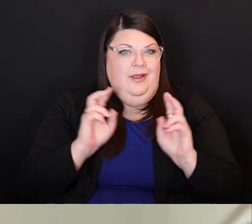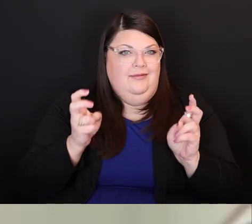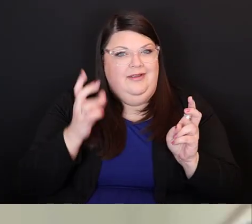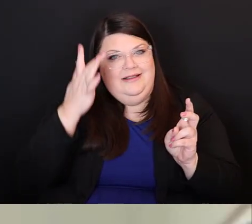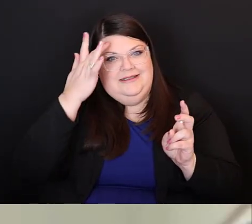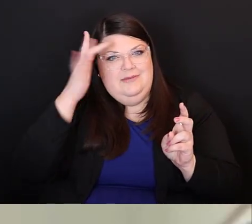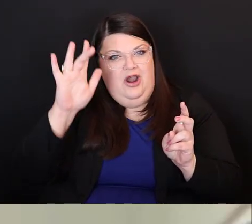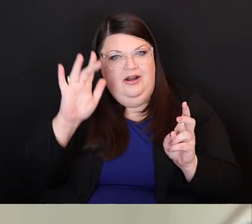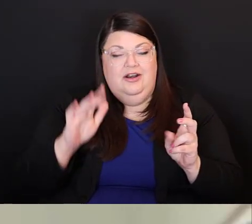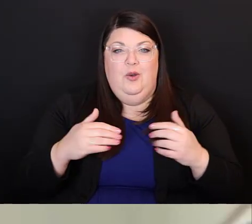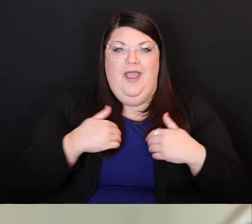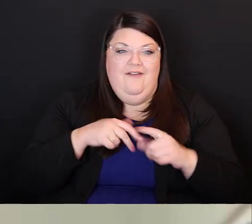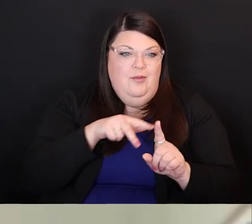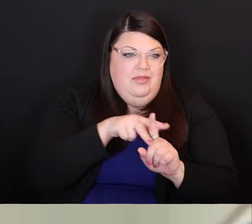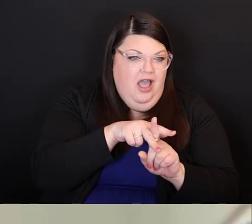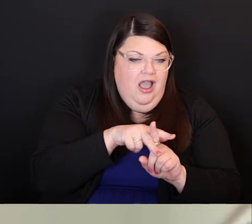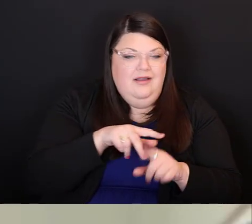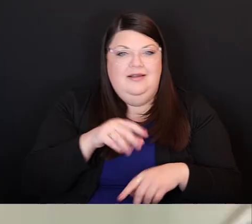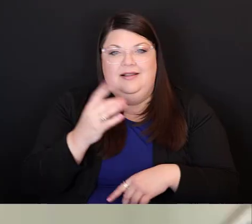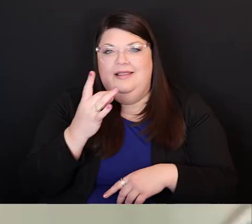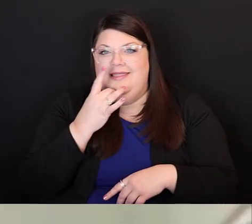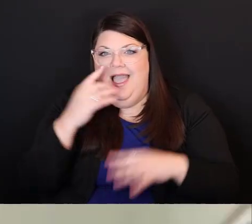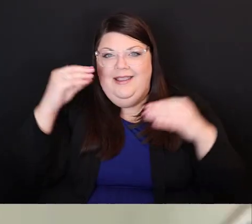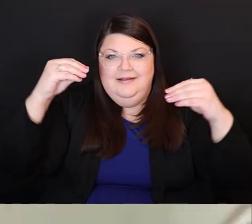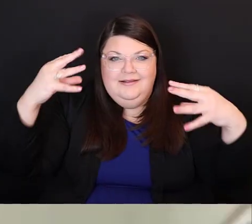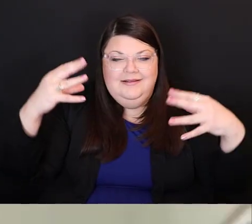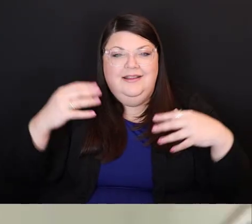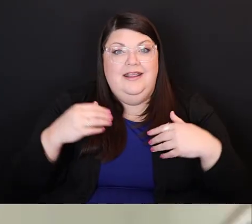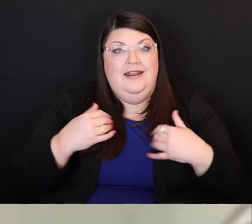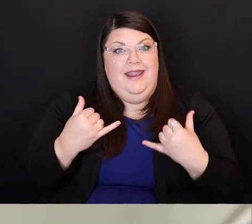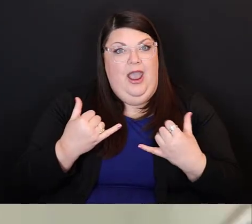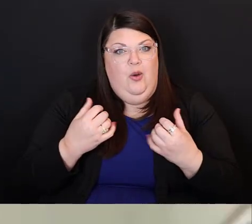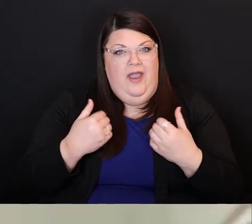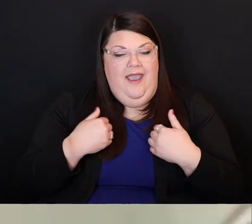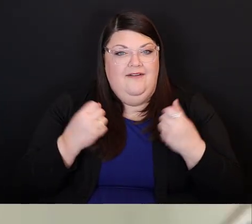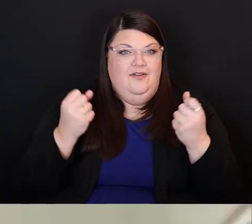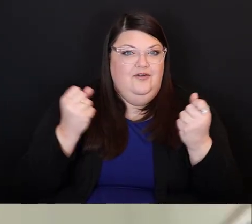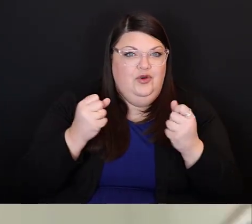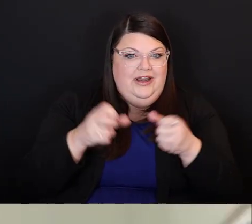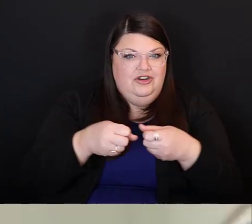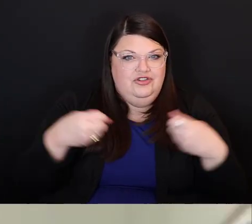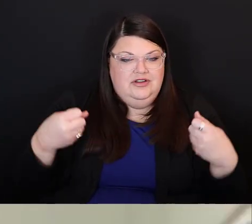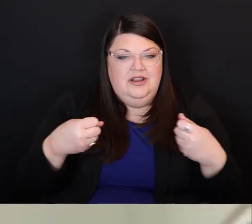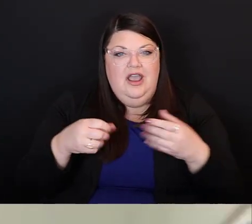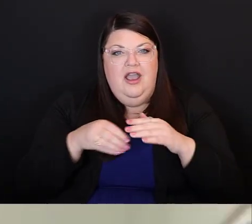We've had plugs, we've had lights, but now we have fridges and ovens and sinks or even doors.